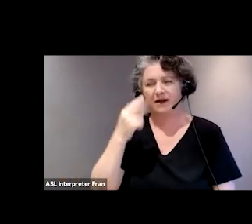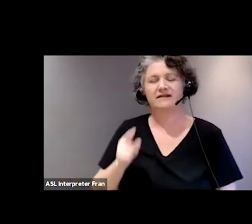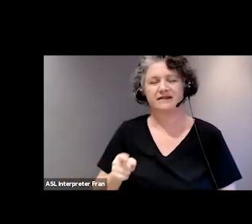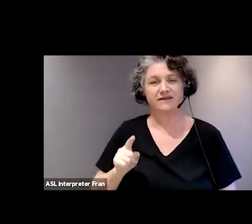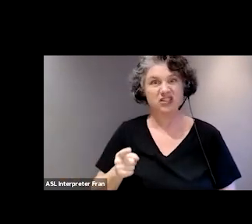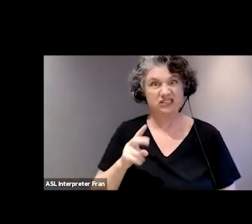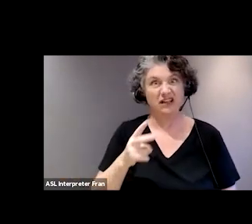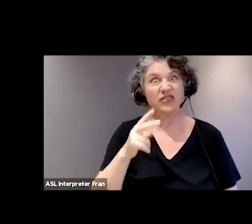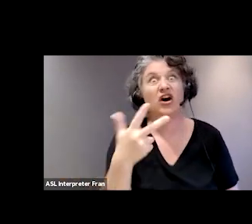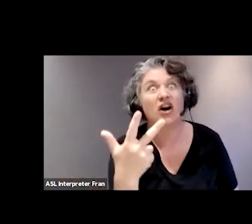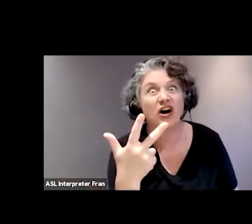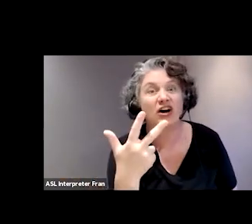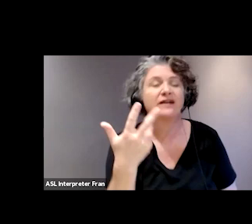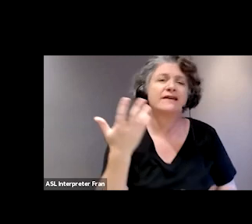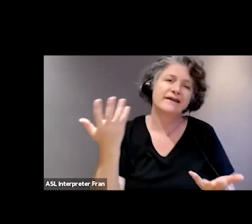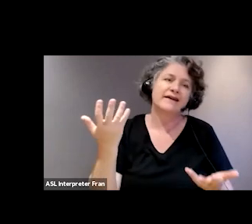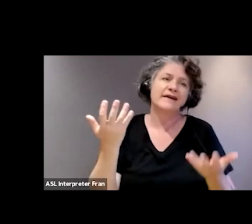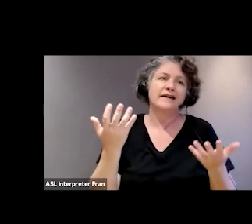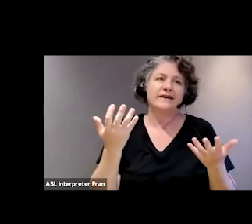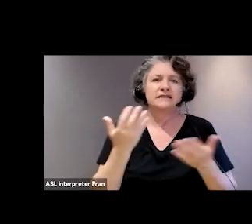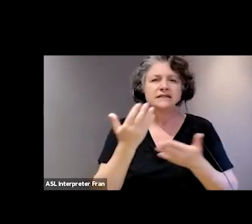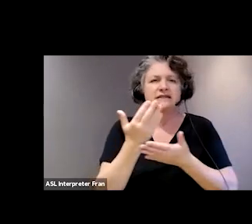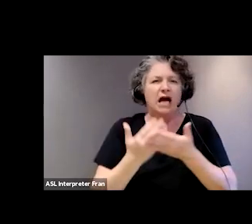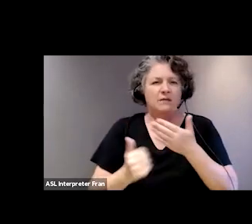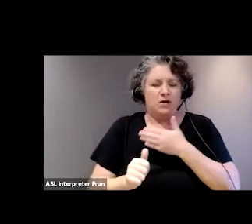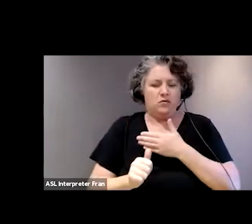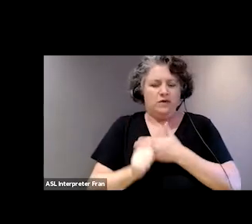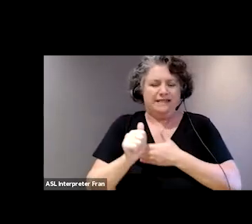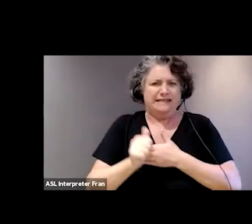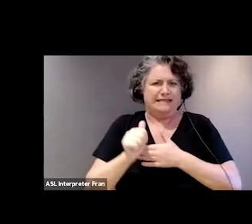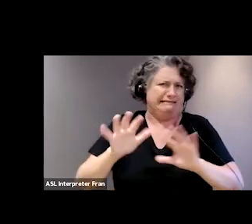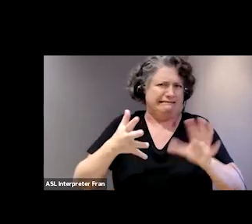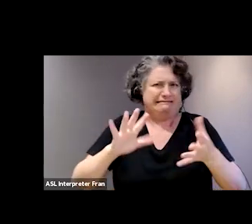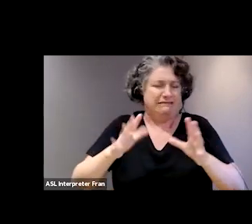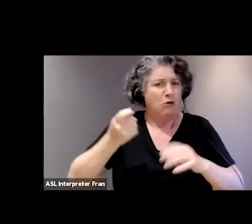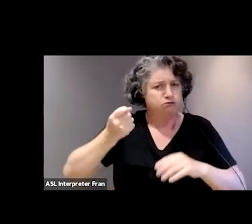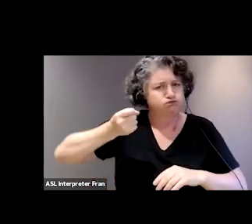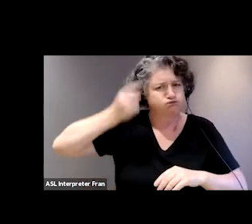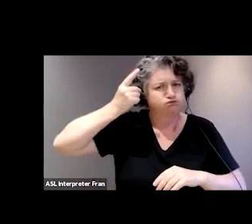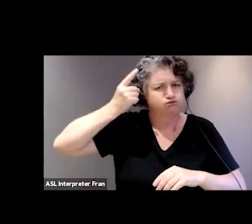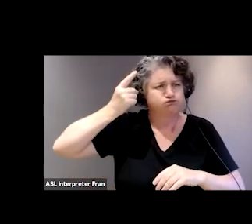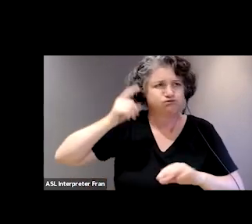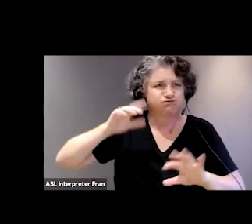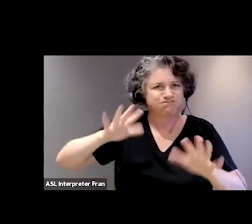What I heard is there were some scenarios like that, they reported one dose they got the second dose from the clinic,